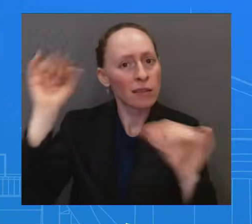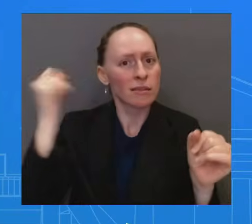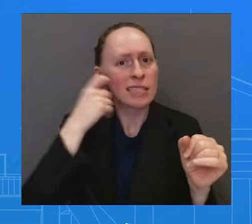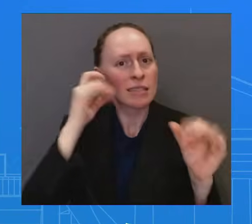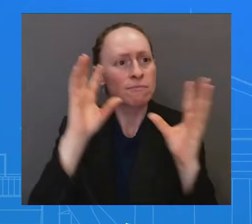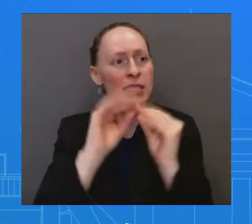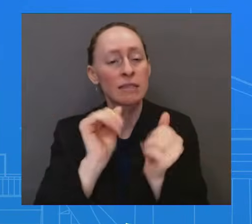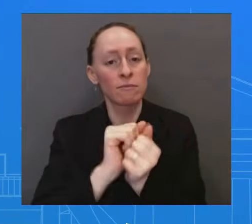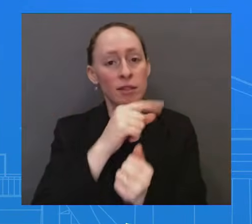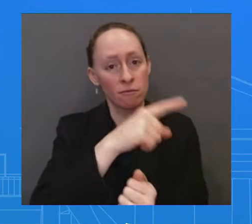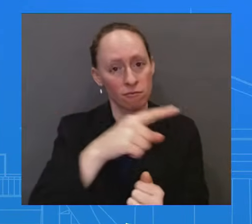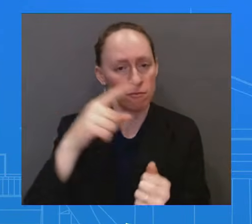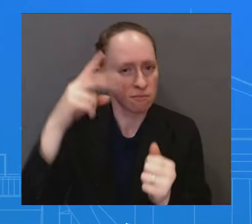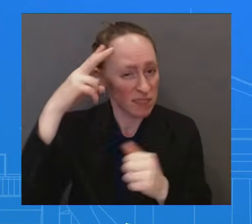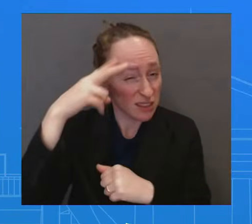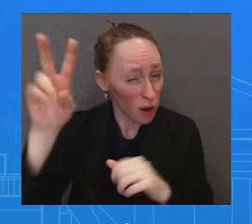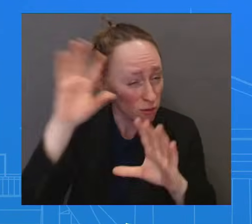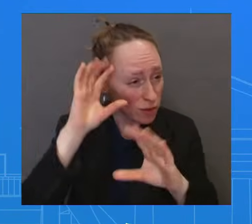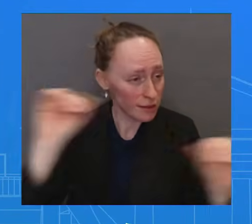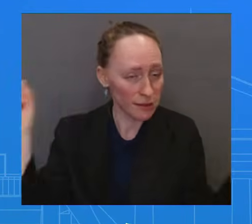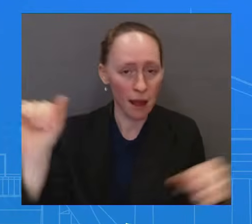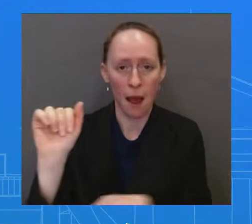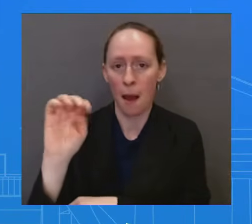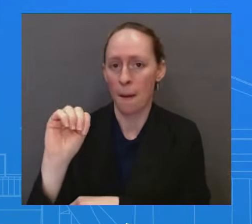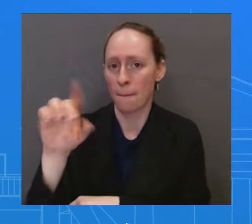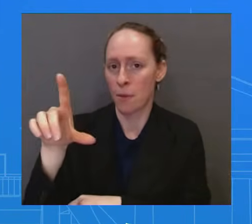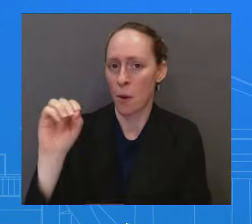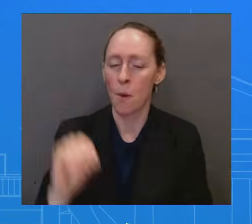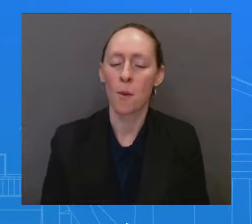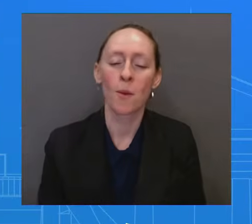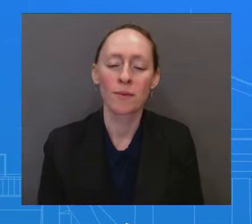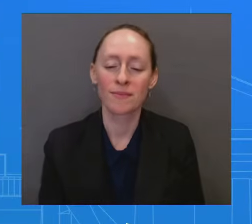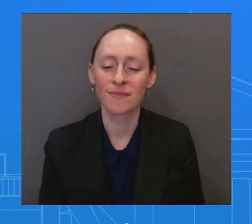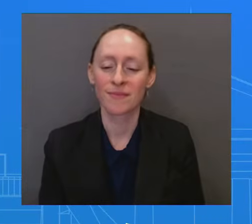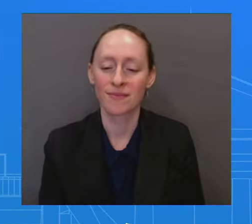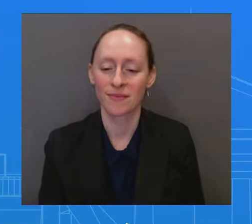The Press: Good afternoon. Mr. Kirby: The President had a chance this morning